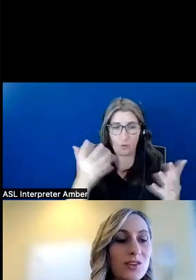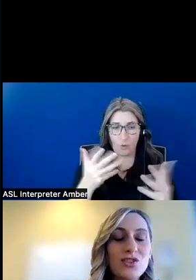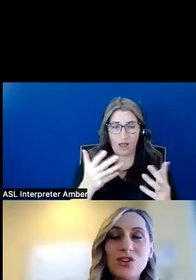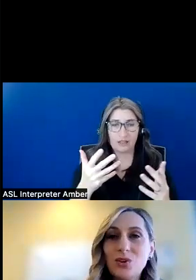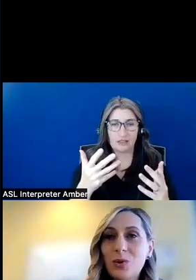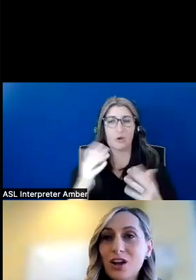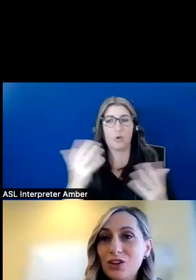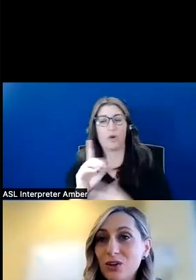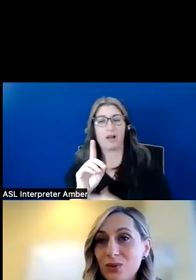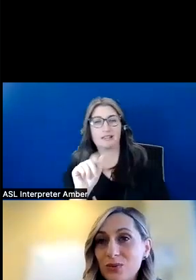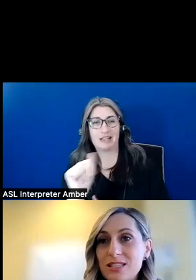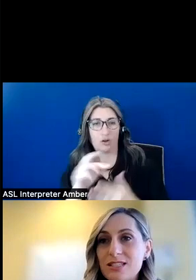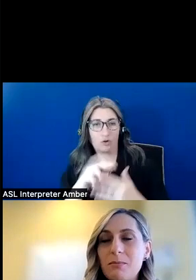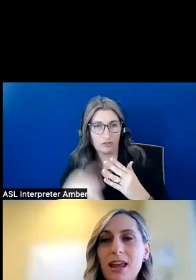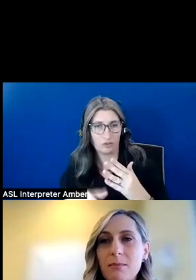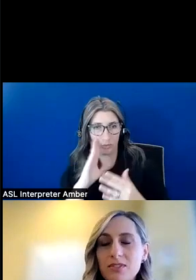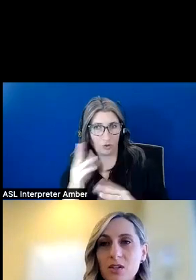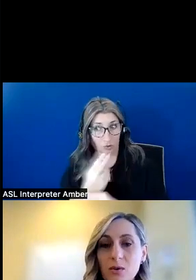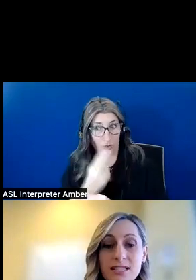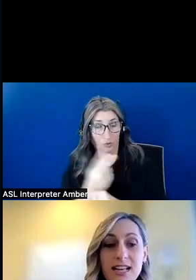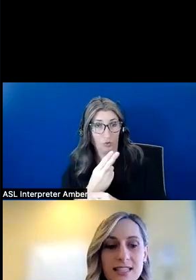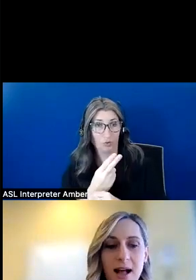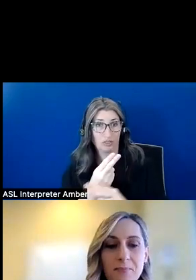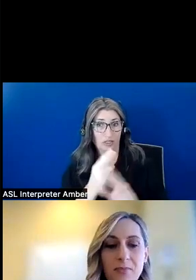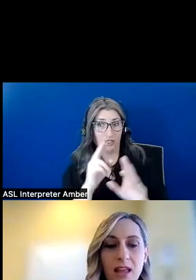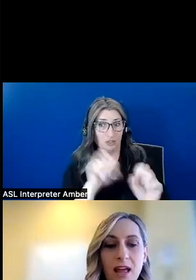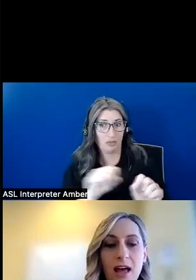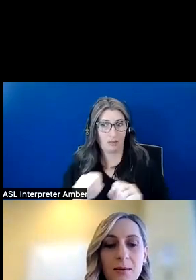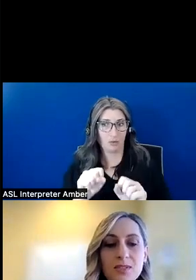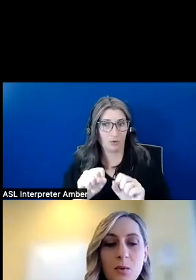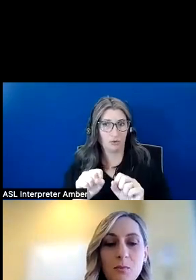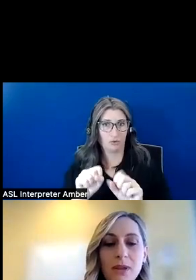to use to be able to assess that?